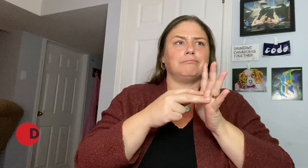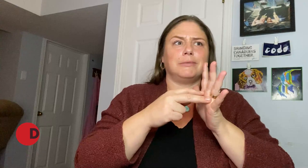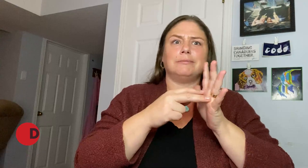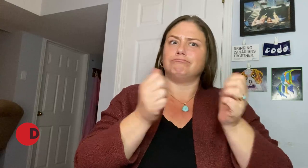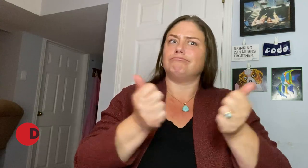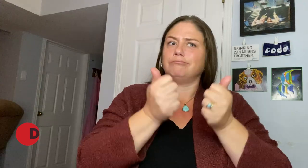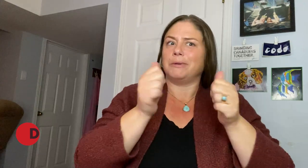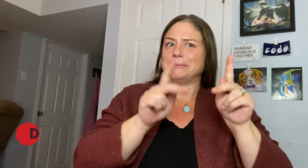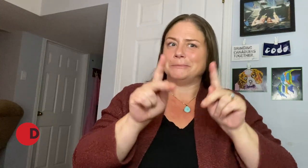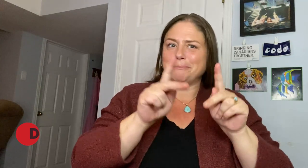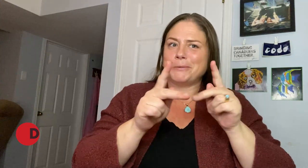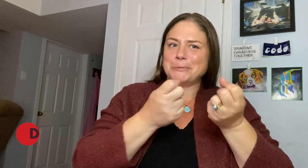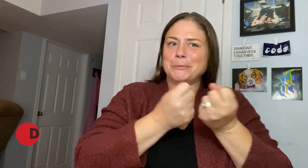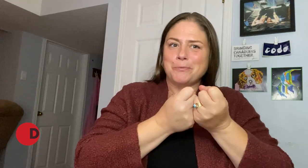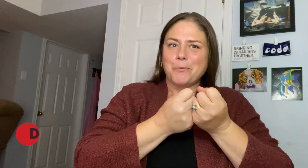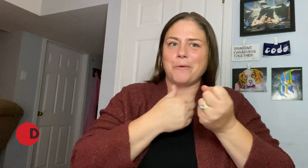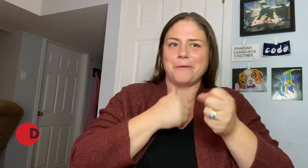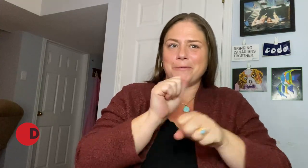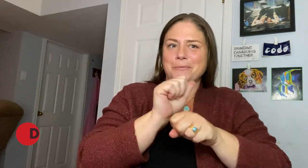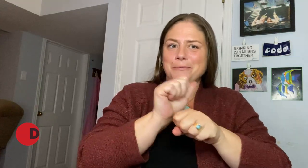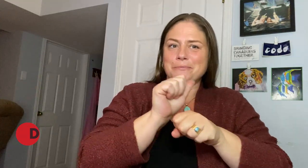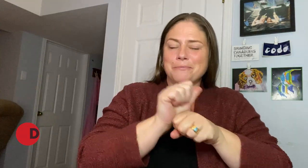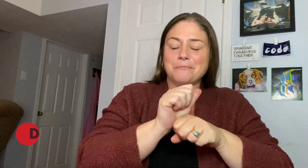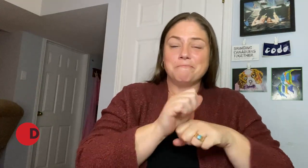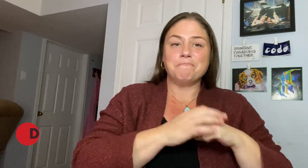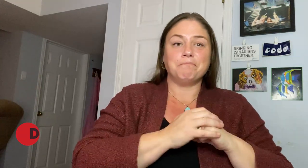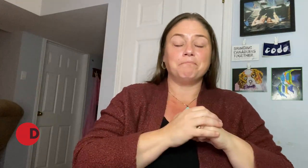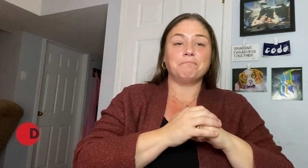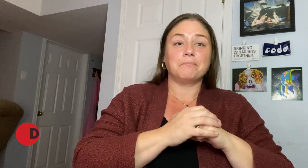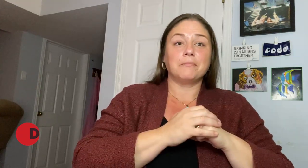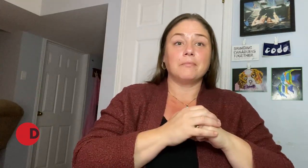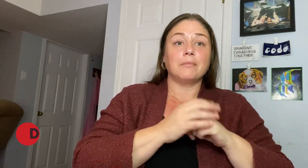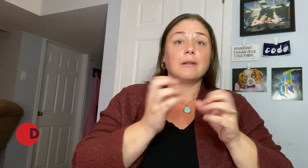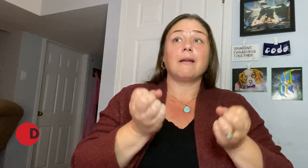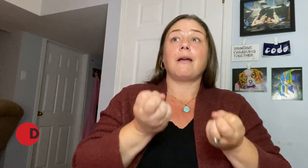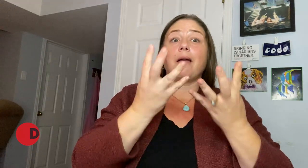meaning we need enough people to support our work.